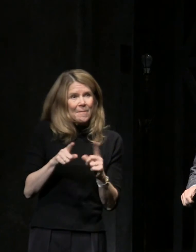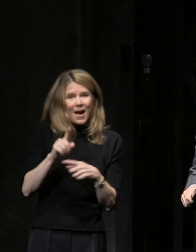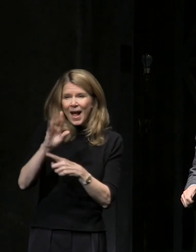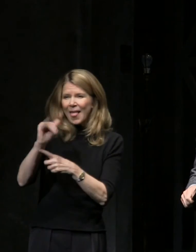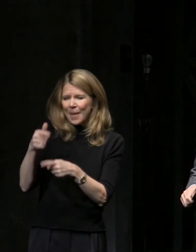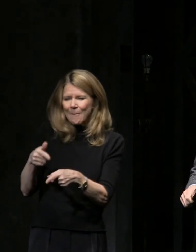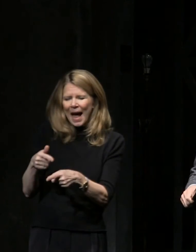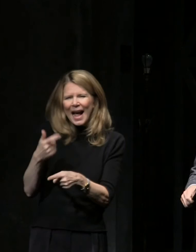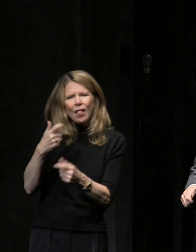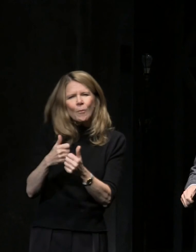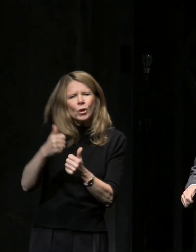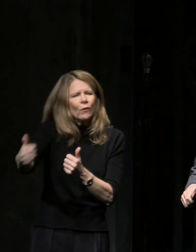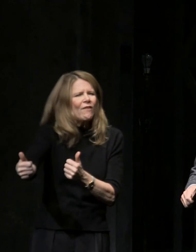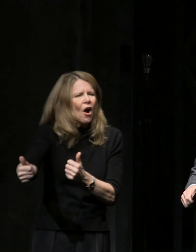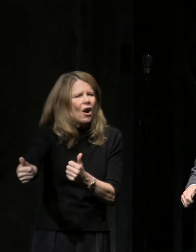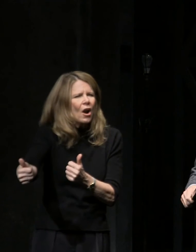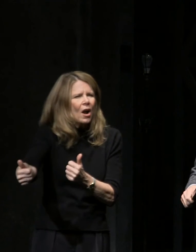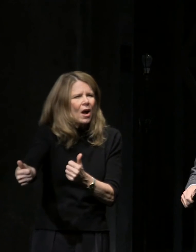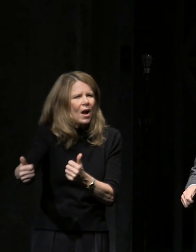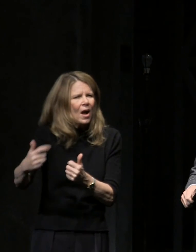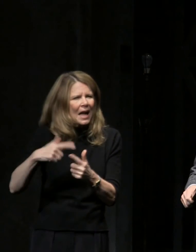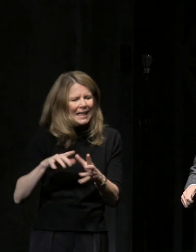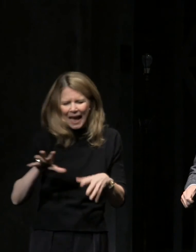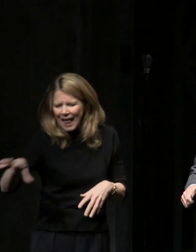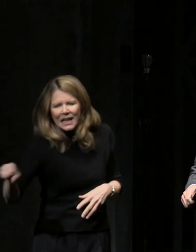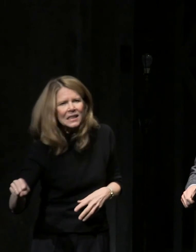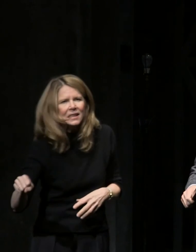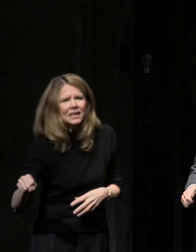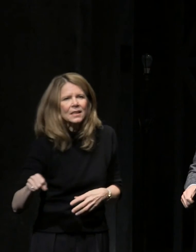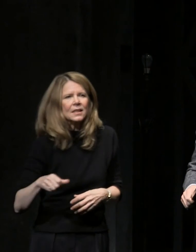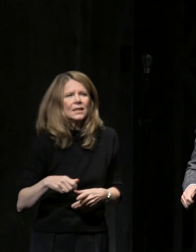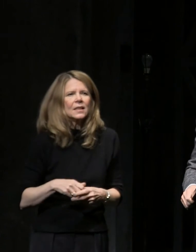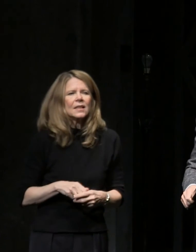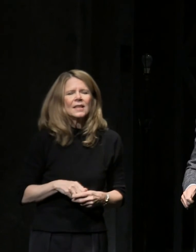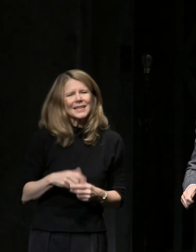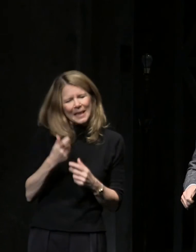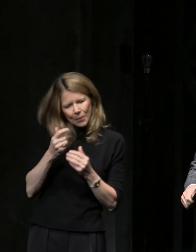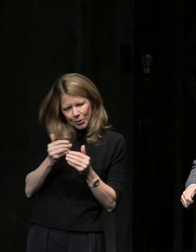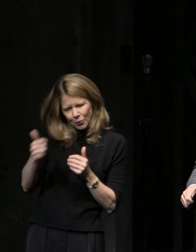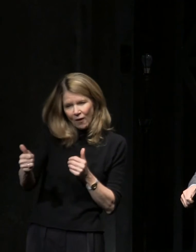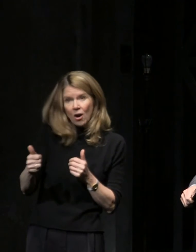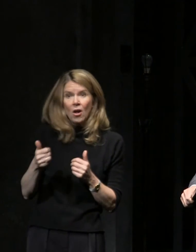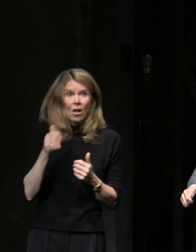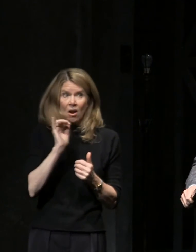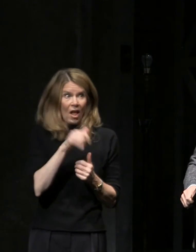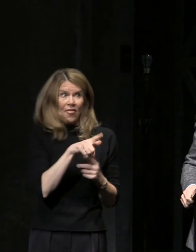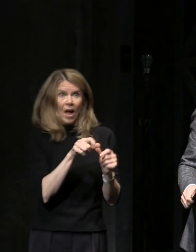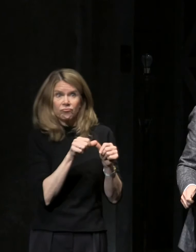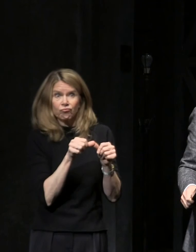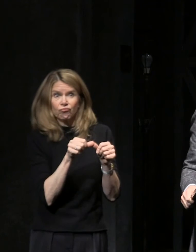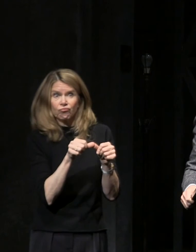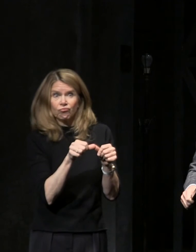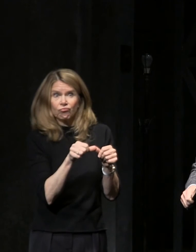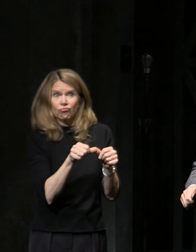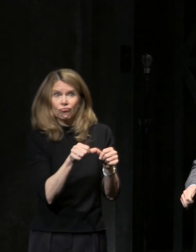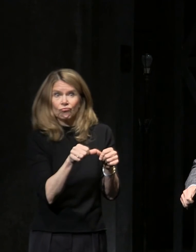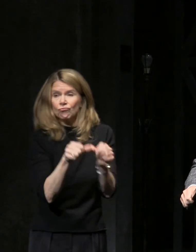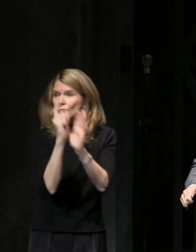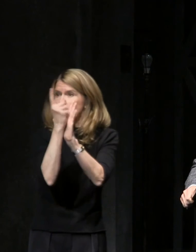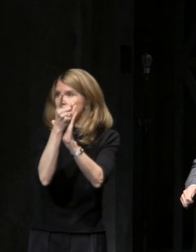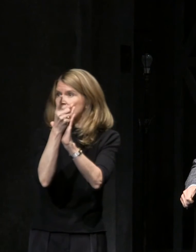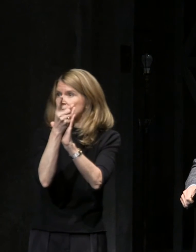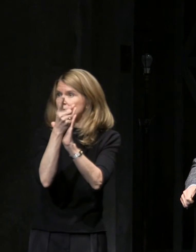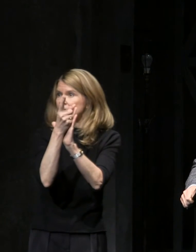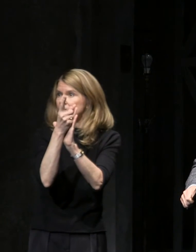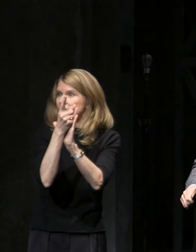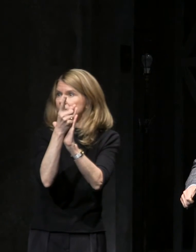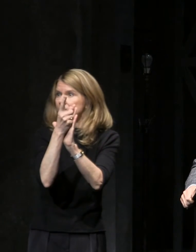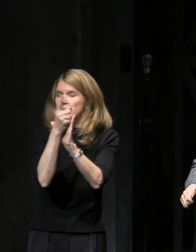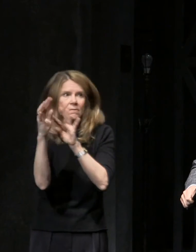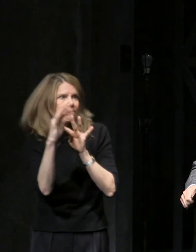just too far away from his hand. And this went on for about a minute. And I think you